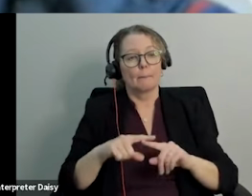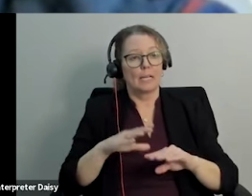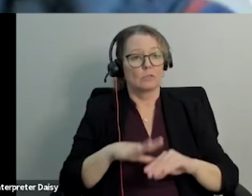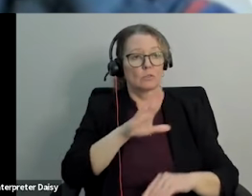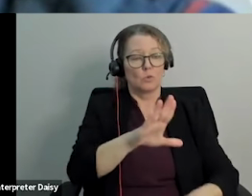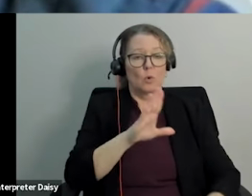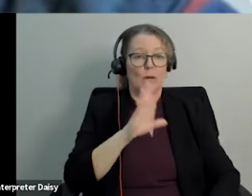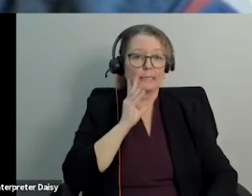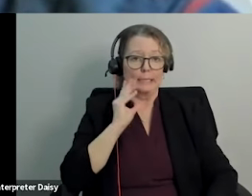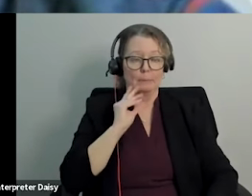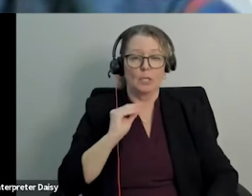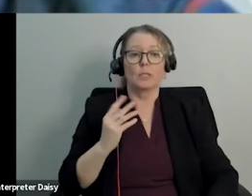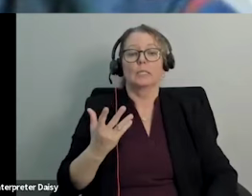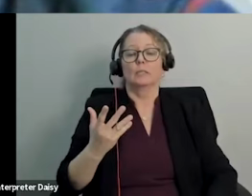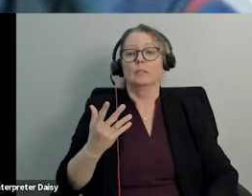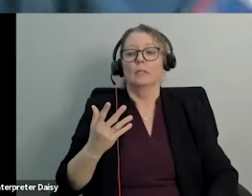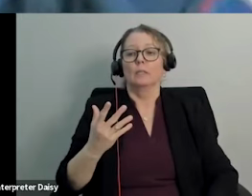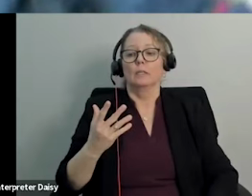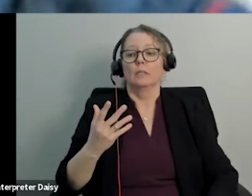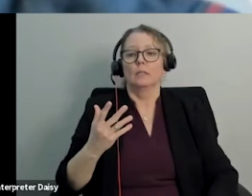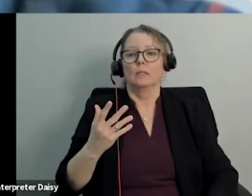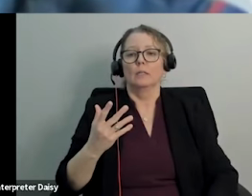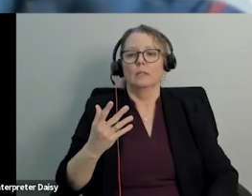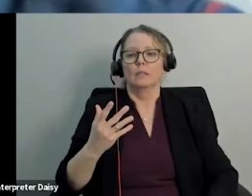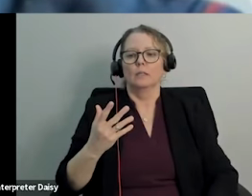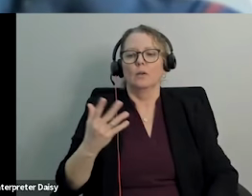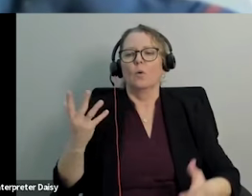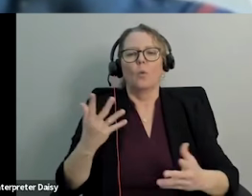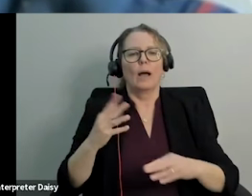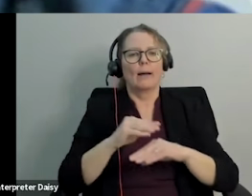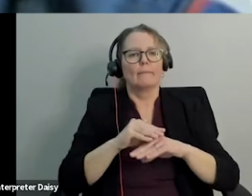how would you advise, what advice would you give students?